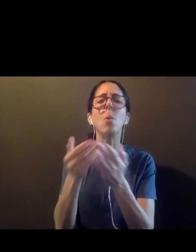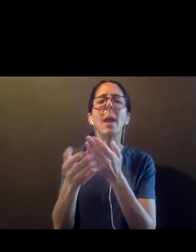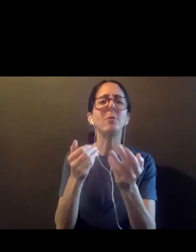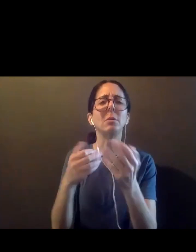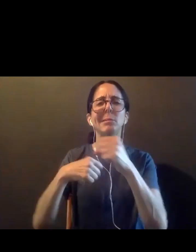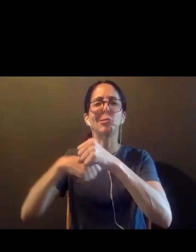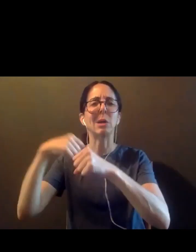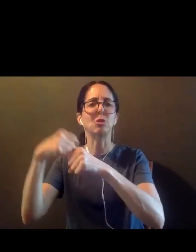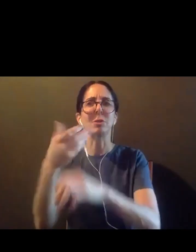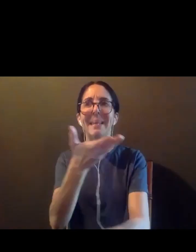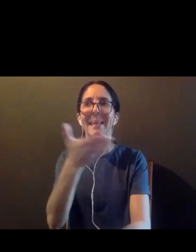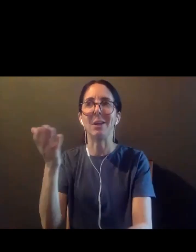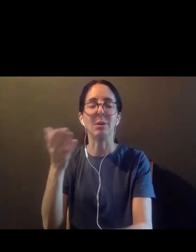around the subject.